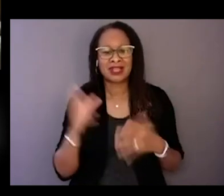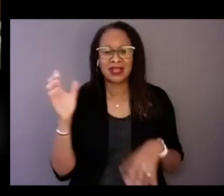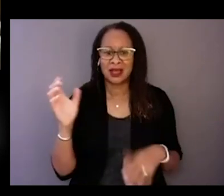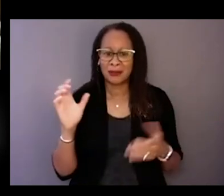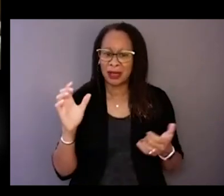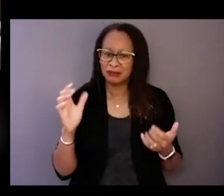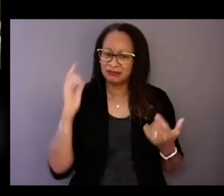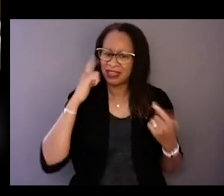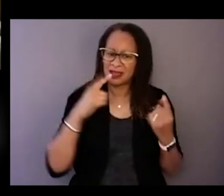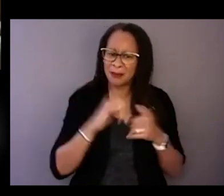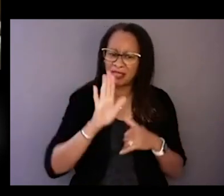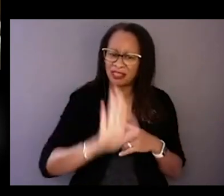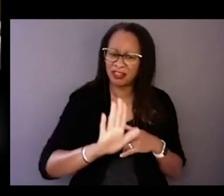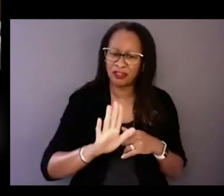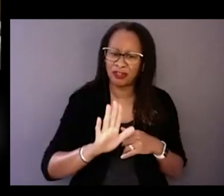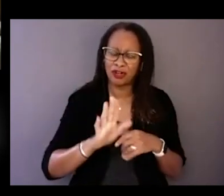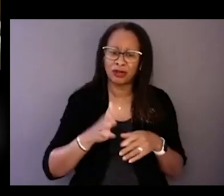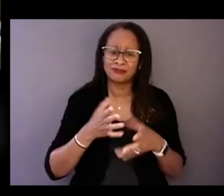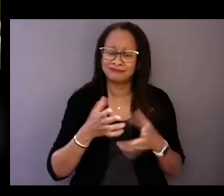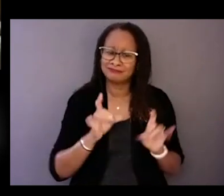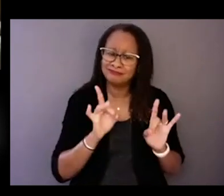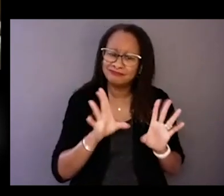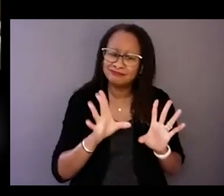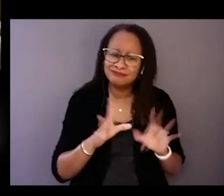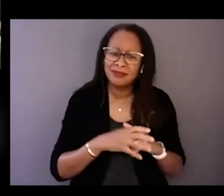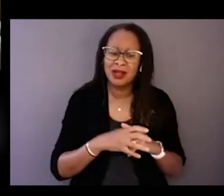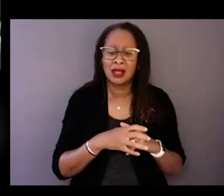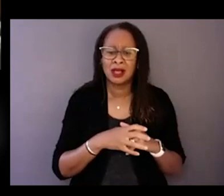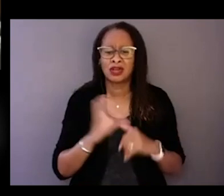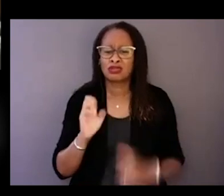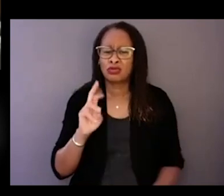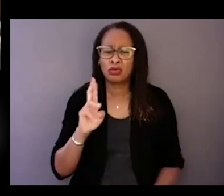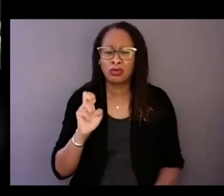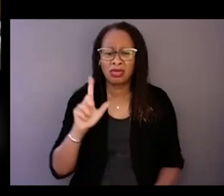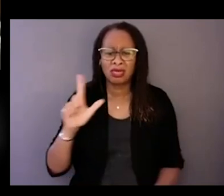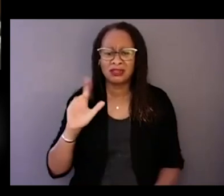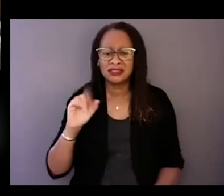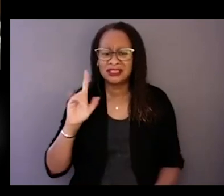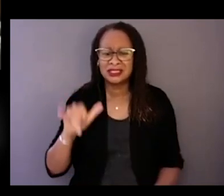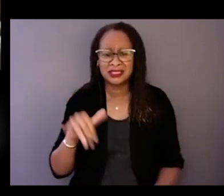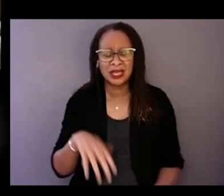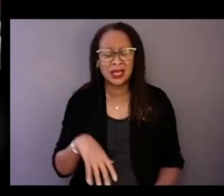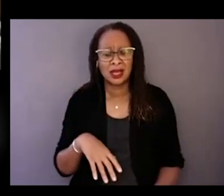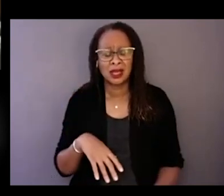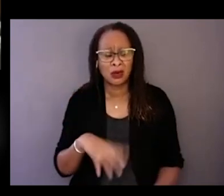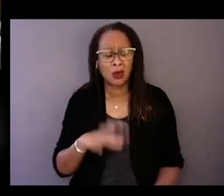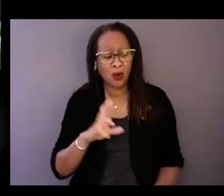about their cruelty or that we're referencing a human with feelings, probably like our own, the center of it.